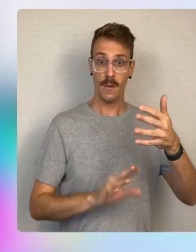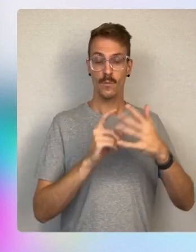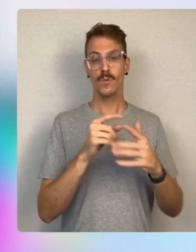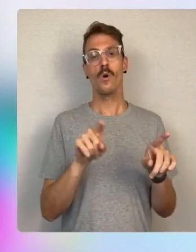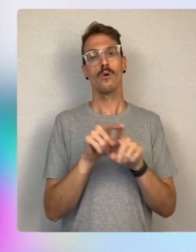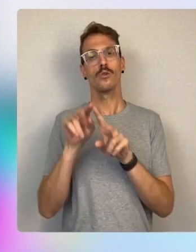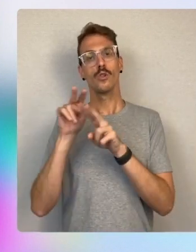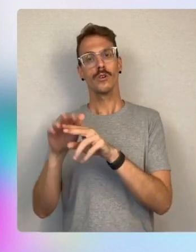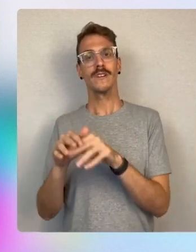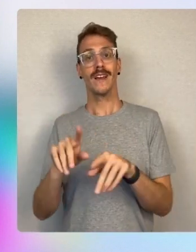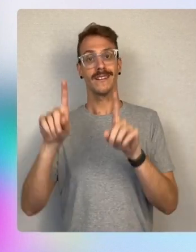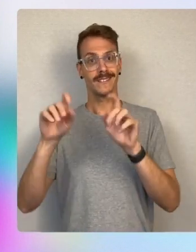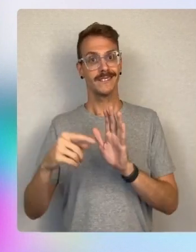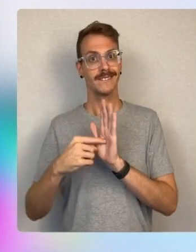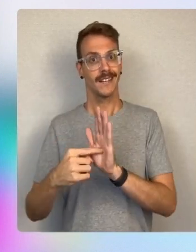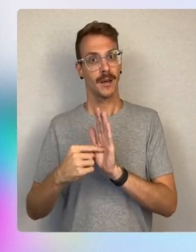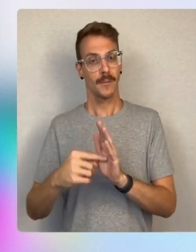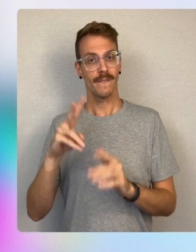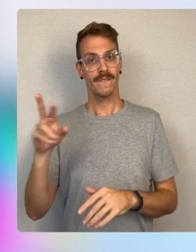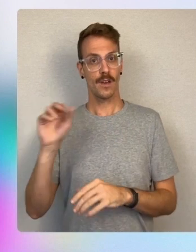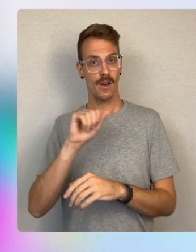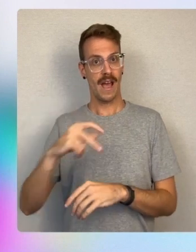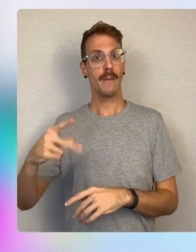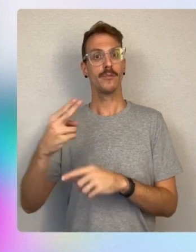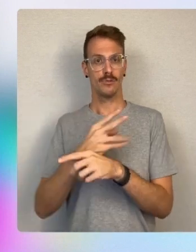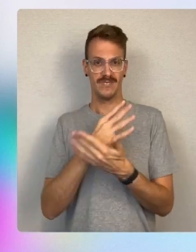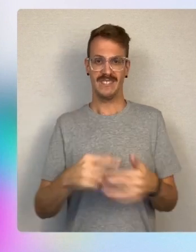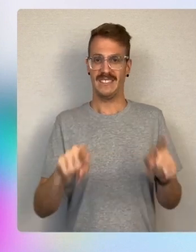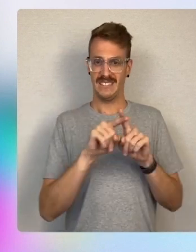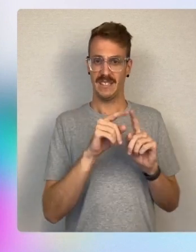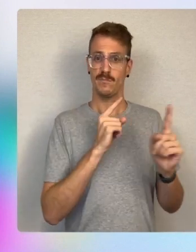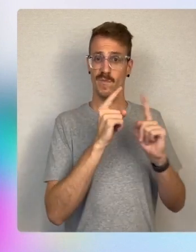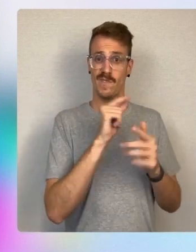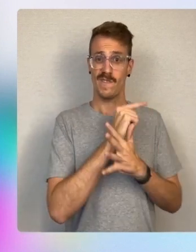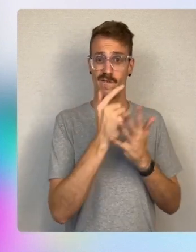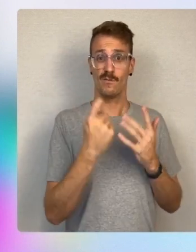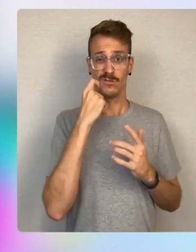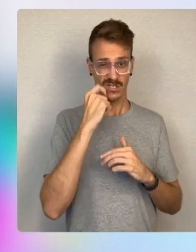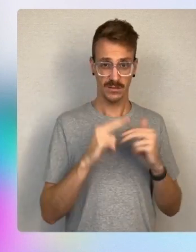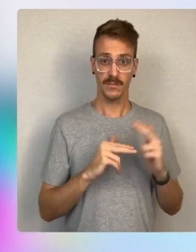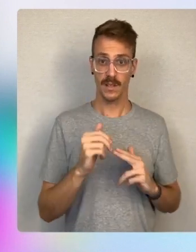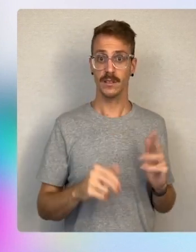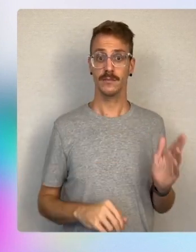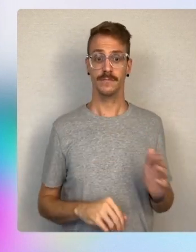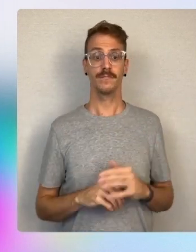we'll also look at an example VR application that uses the very conversation flows we've built.